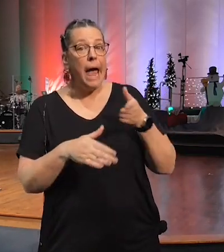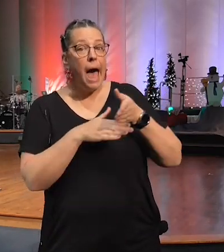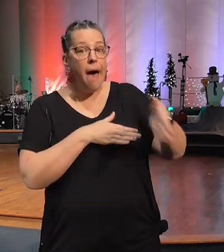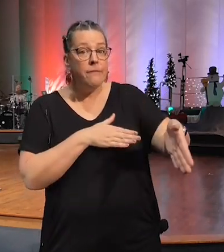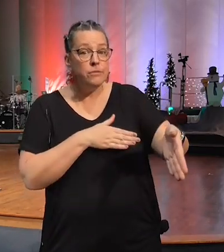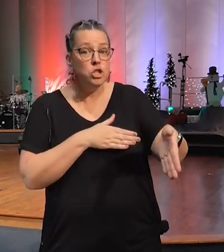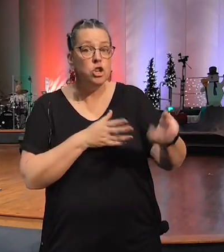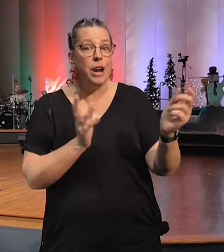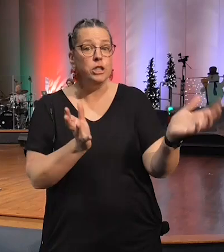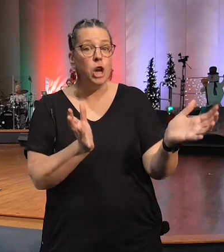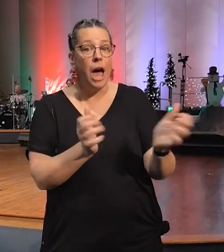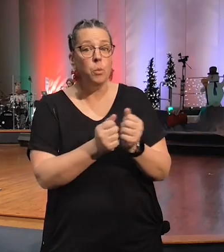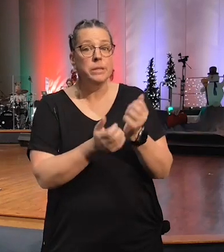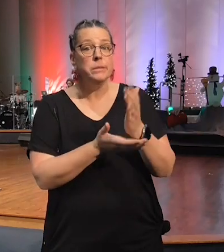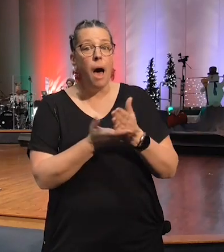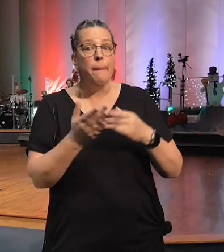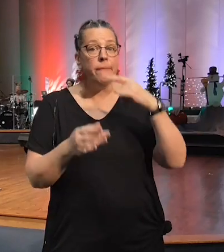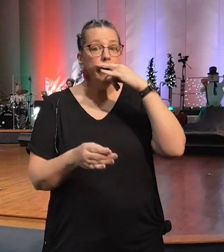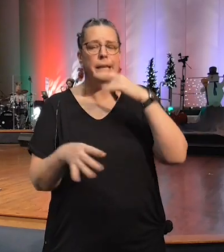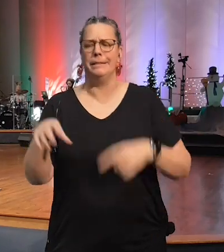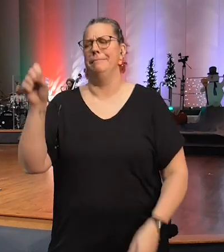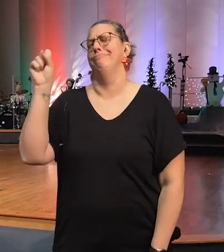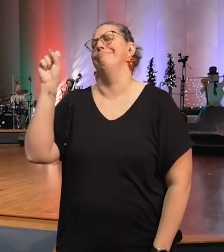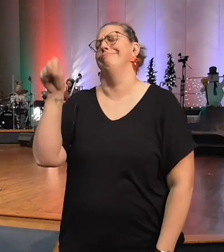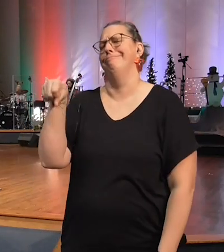so the last thing I'm wondering will you be able to stick around for a little bit after